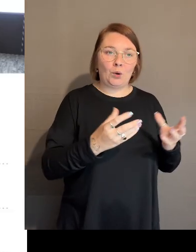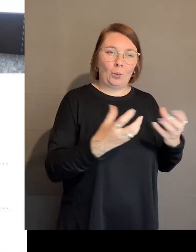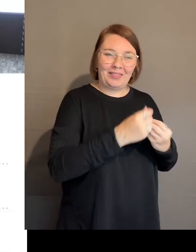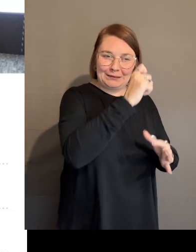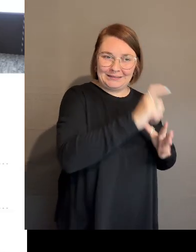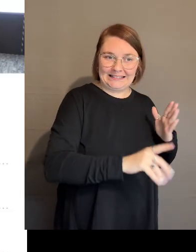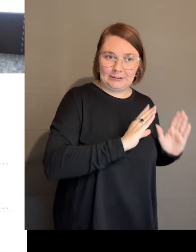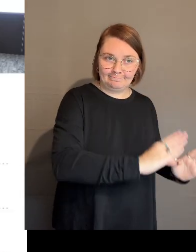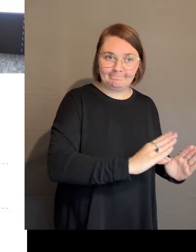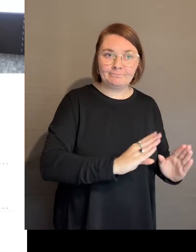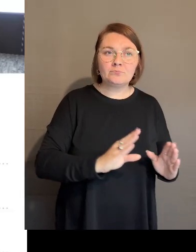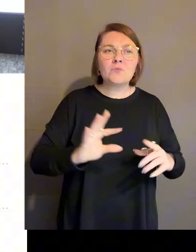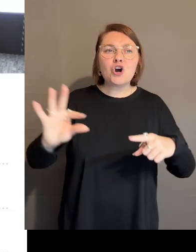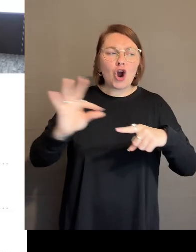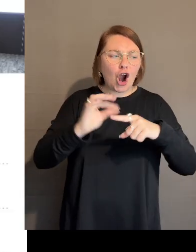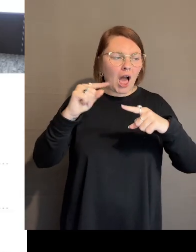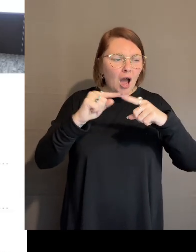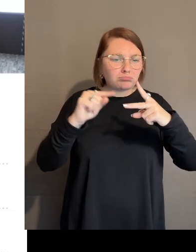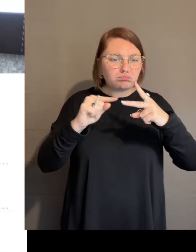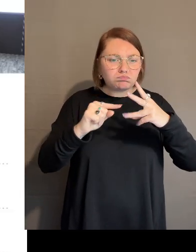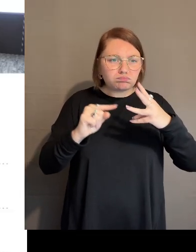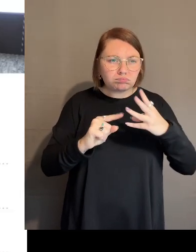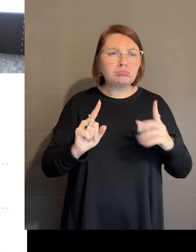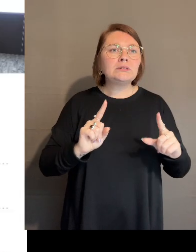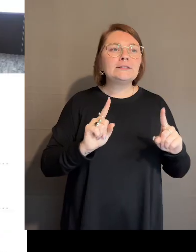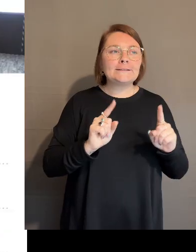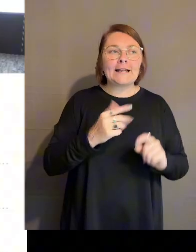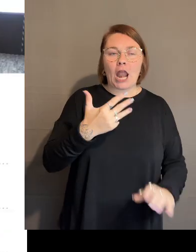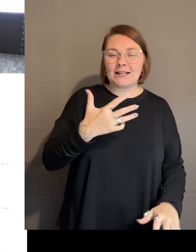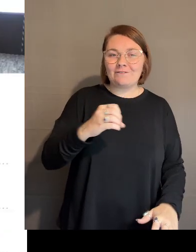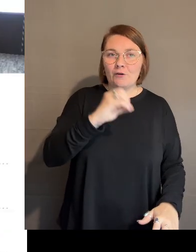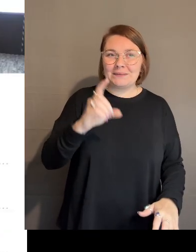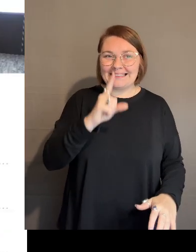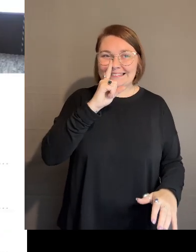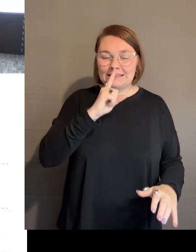The color… the shaded ribbon indicates the 95% confidence intervals.